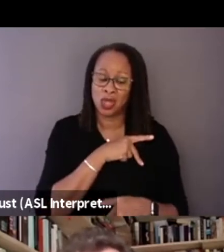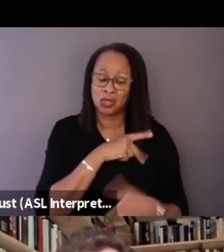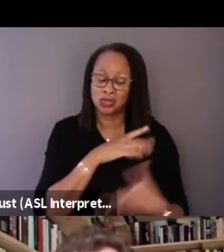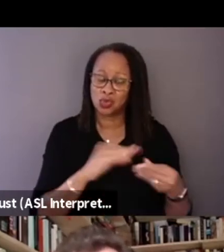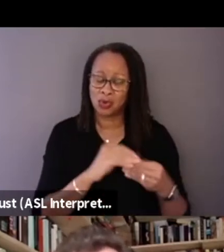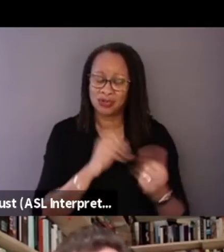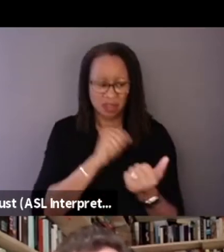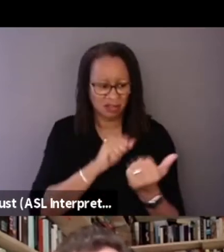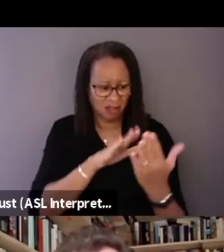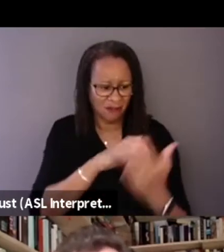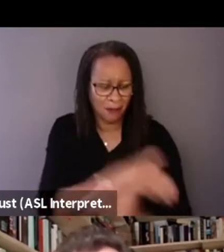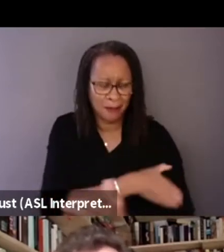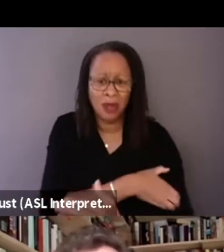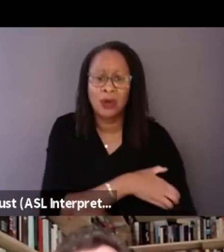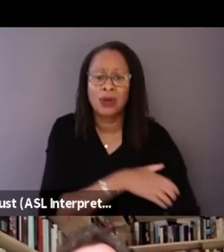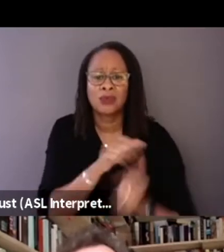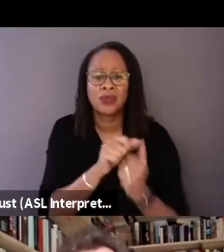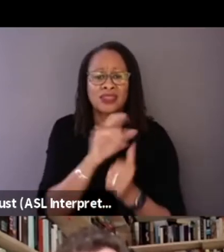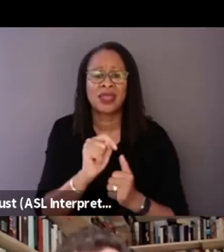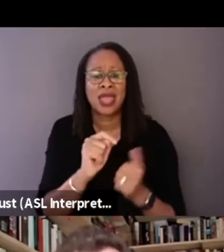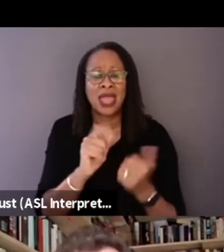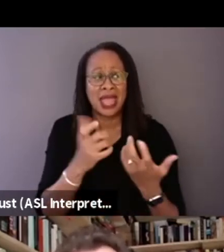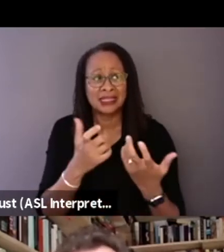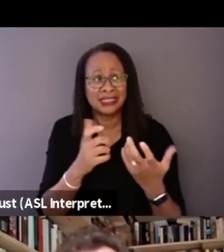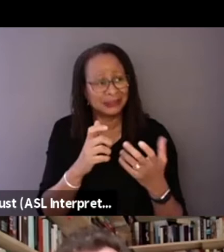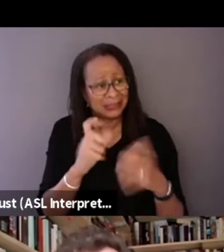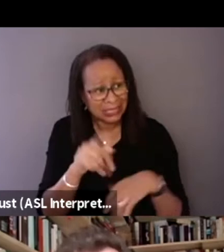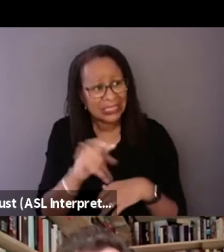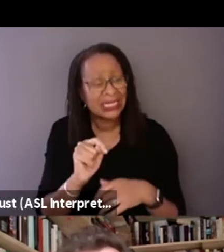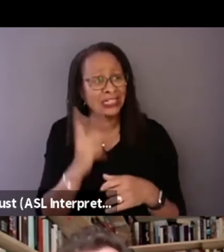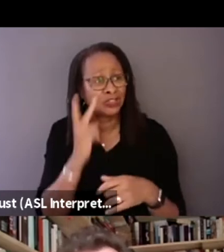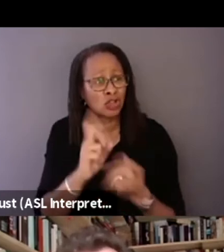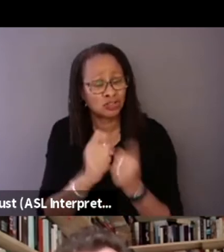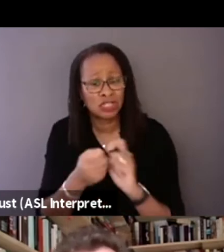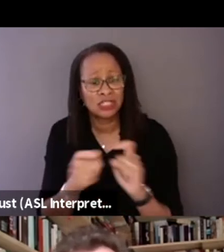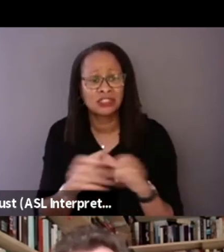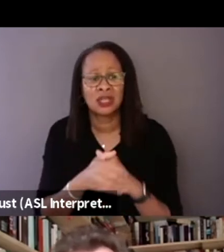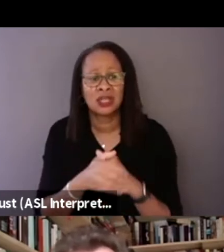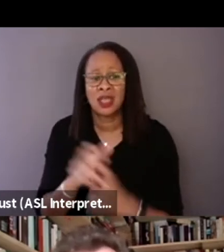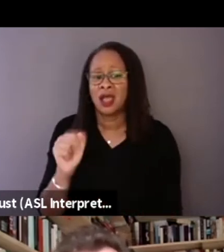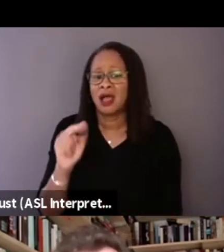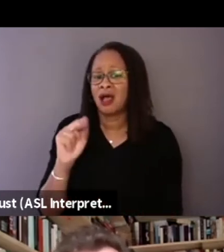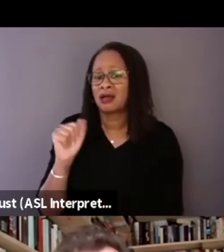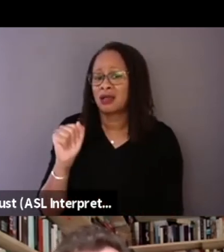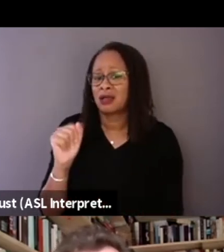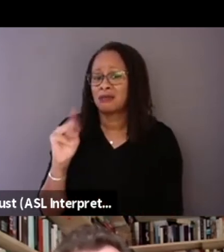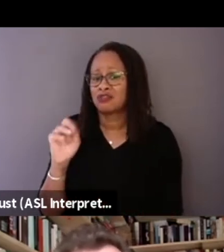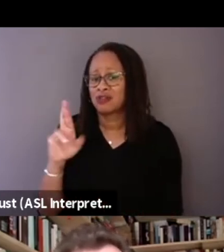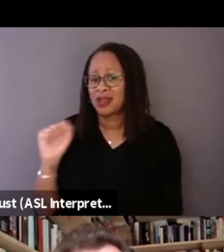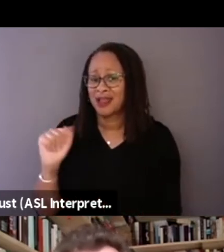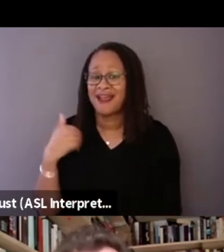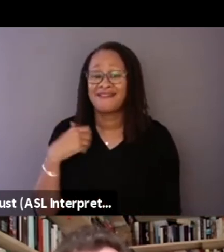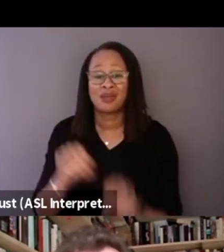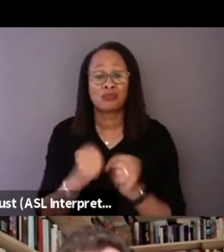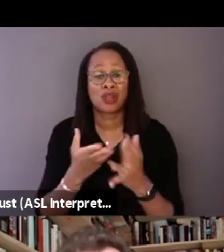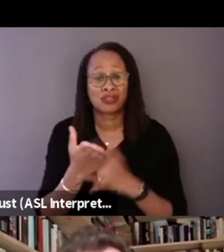and actually made a difference and made a change where you see Ana Maria kind of had that breakthrough moment. And I hope people see that